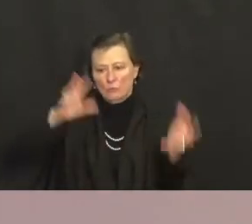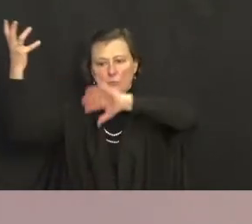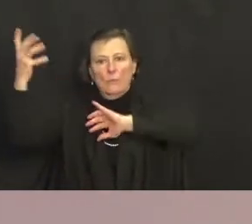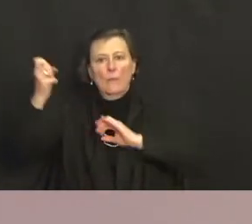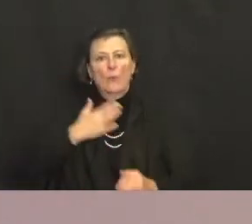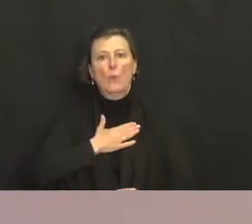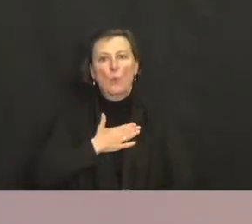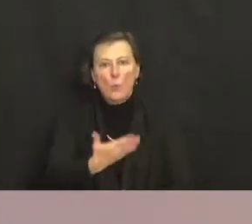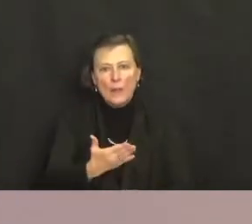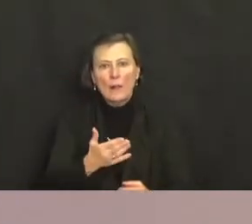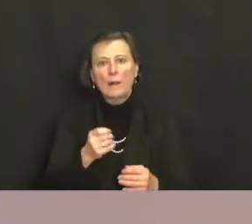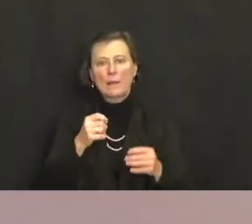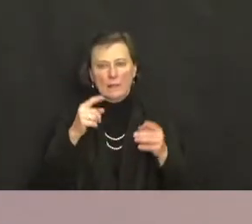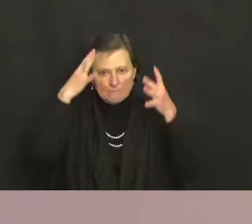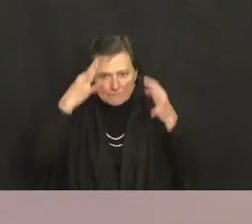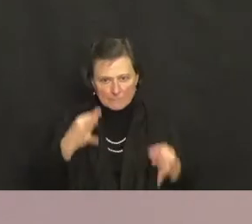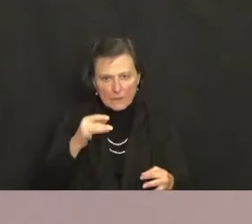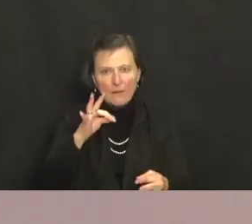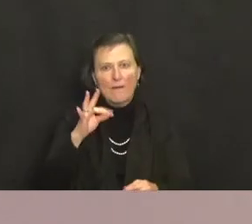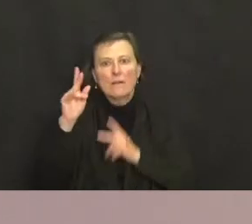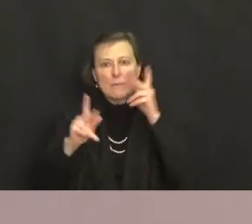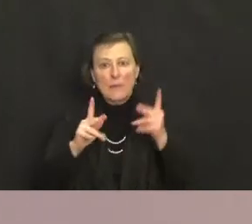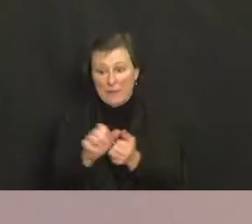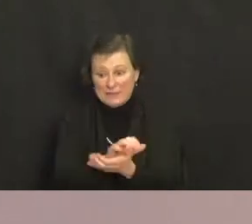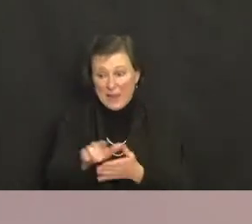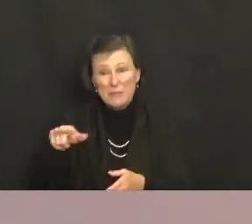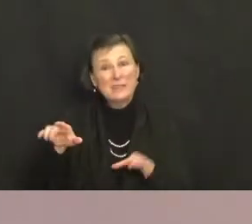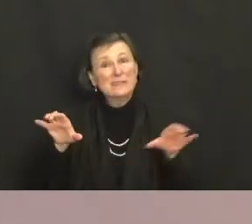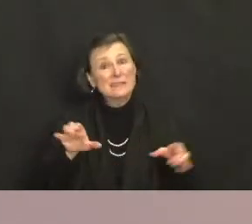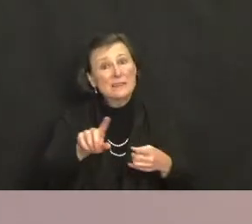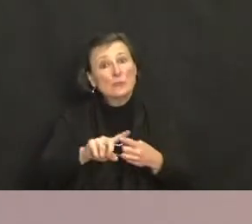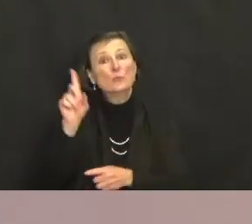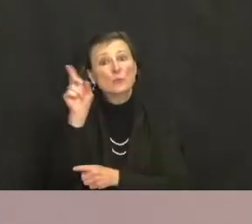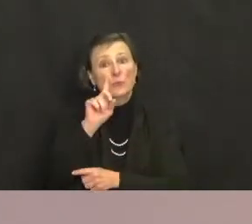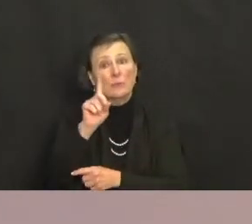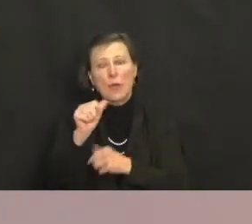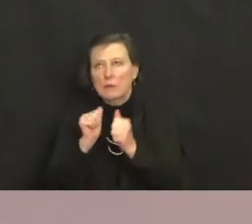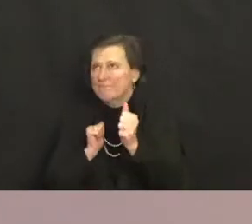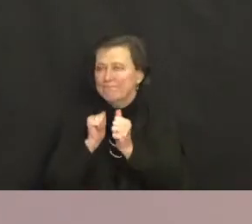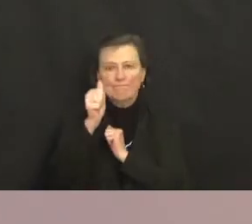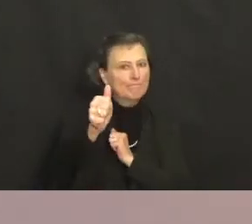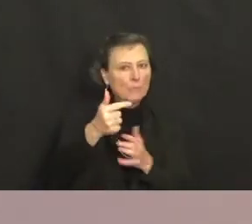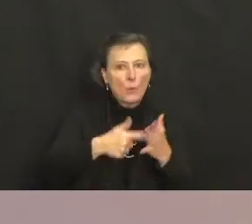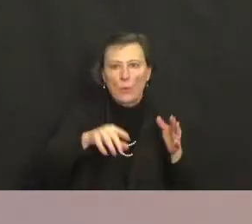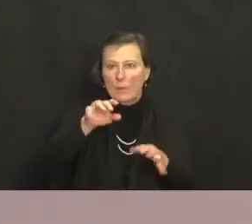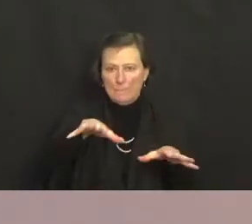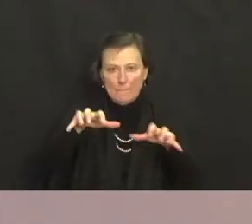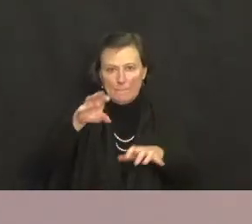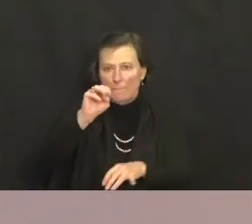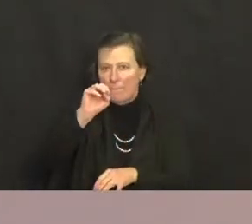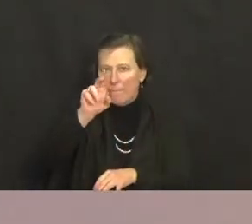The damage he has done to democracy far exceeds what the mob did to our capitol building.